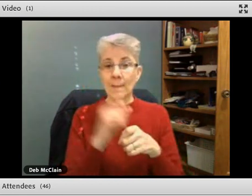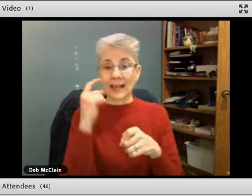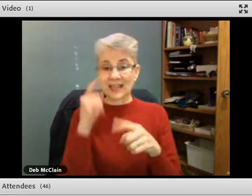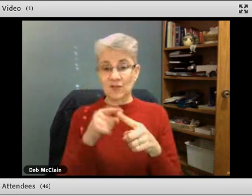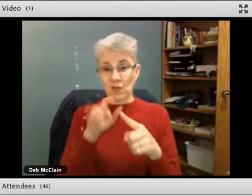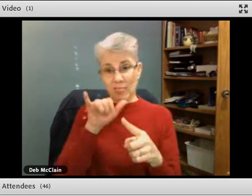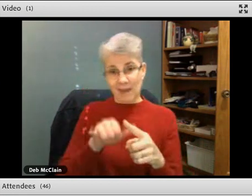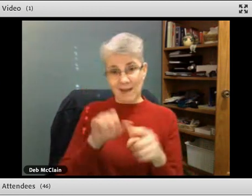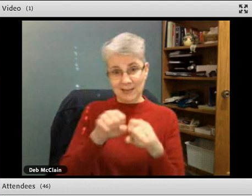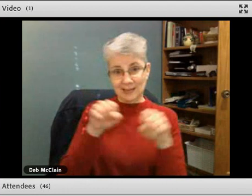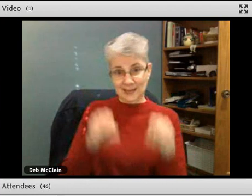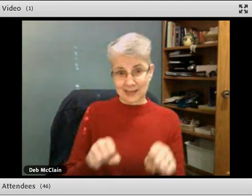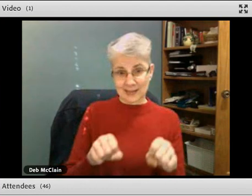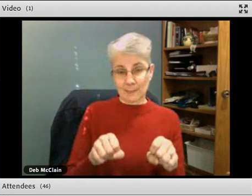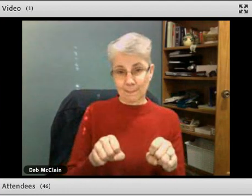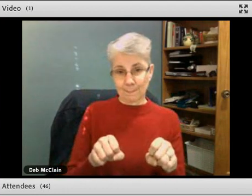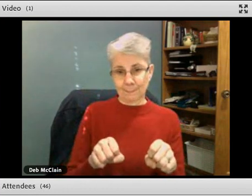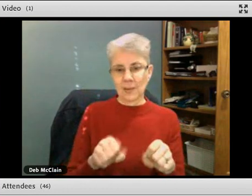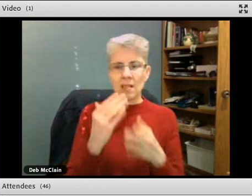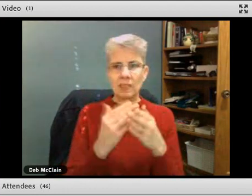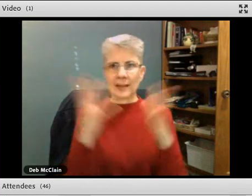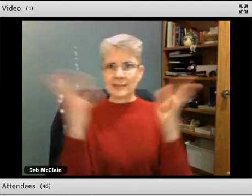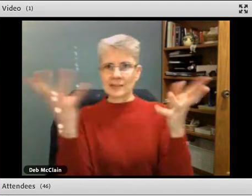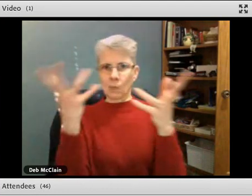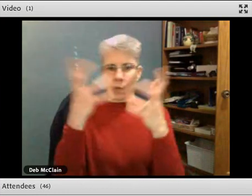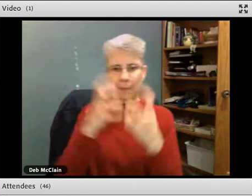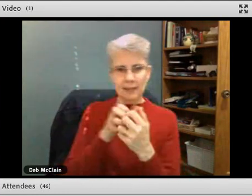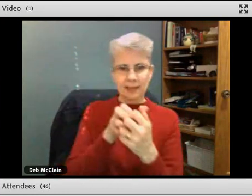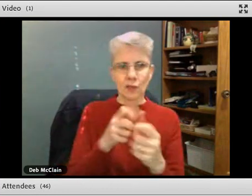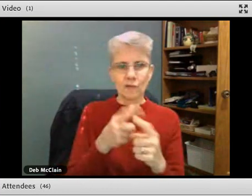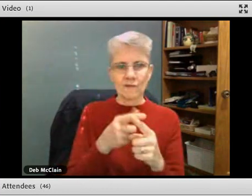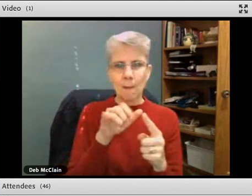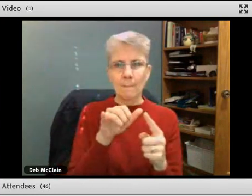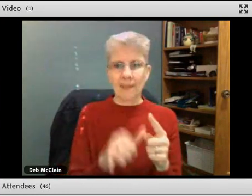from those sections for the display.